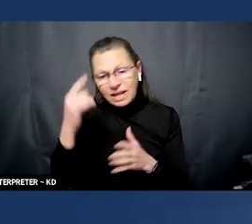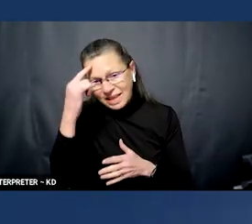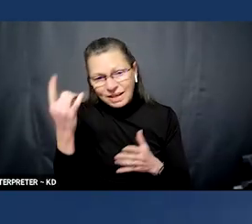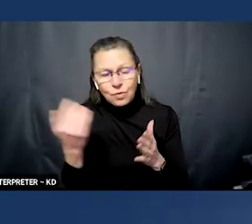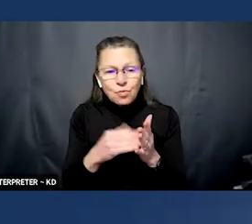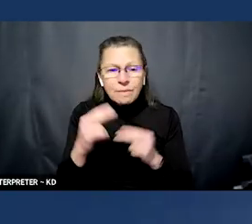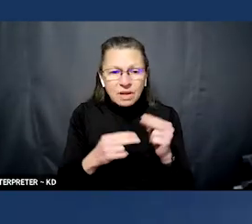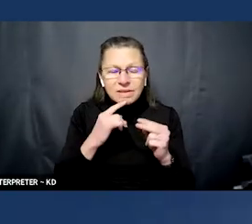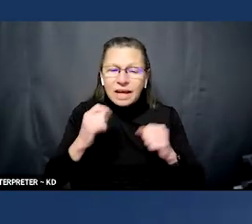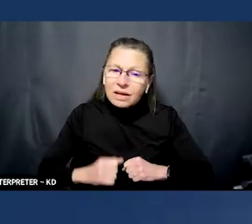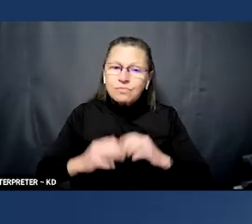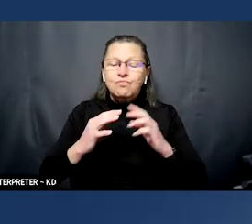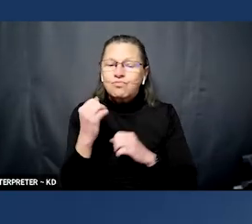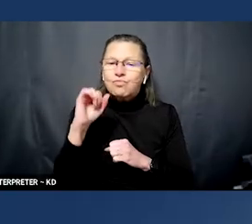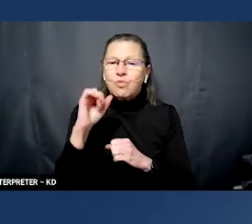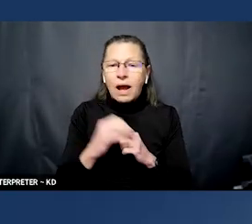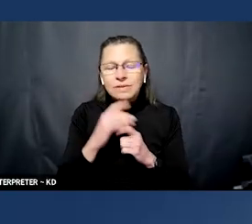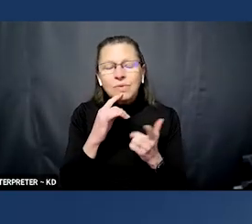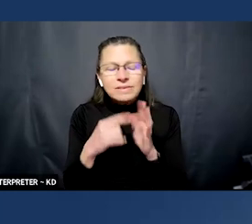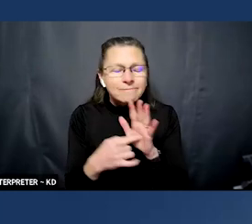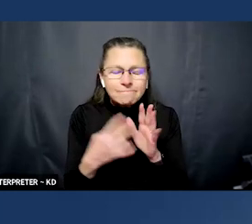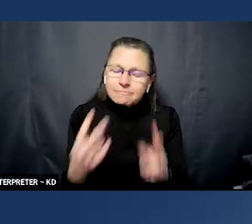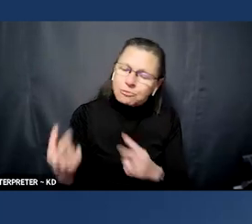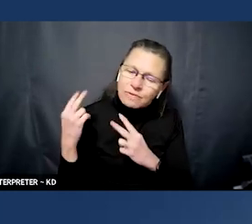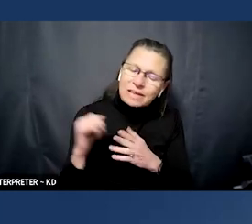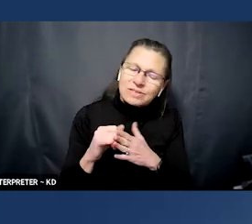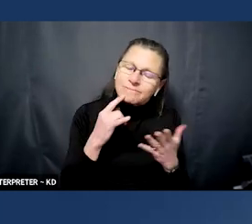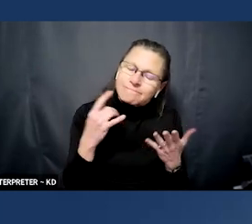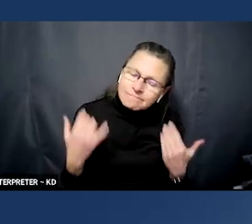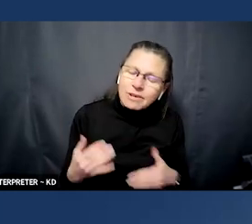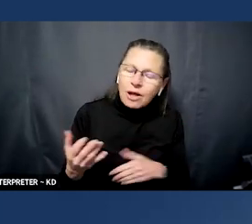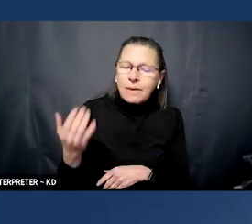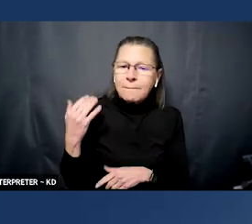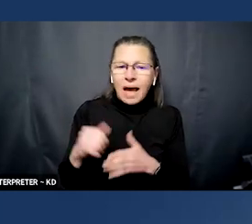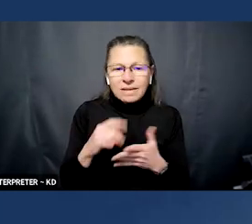a unified call to action to reflect on the past, strengthen the global response through rebuilding